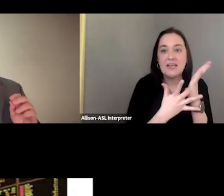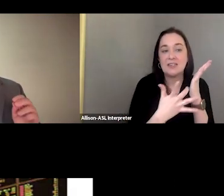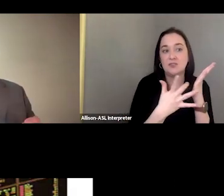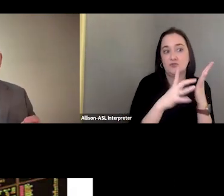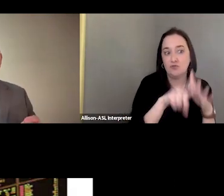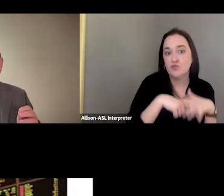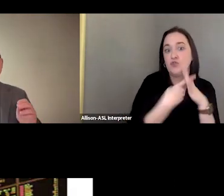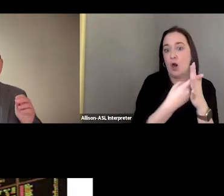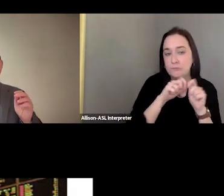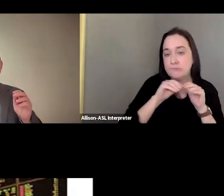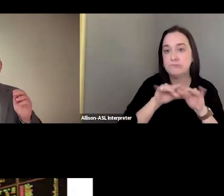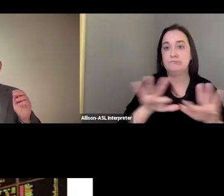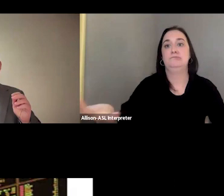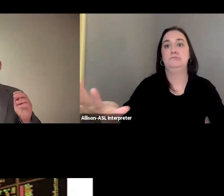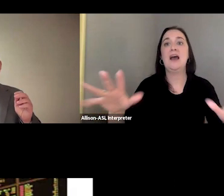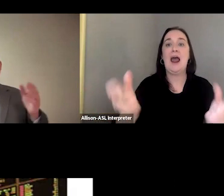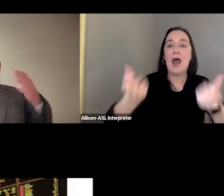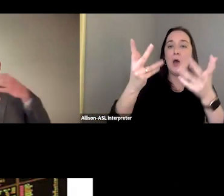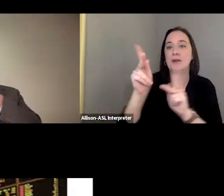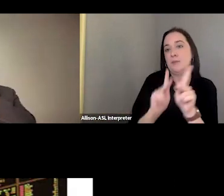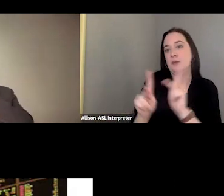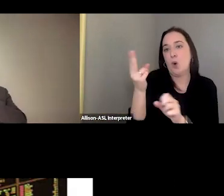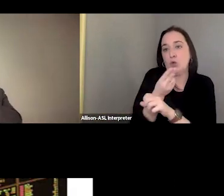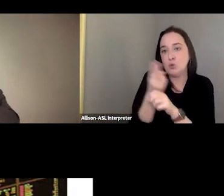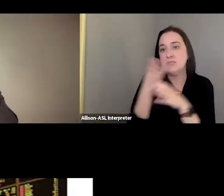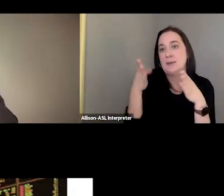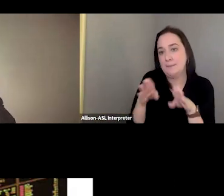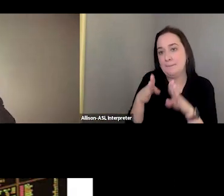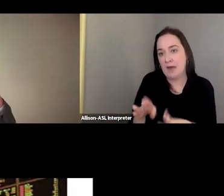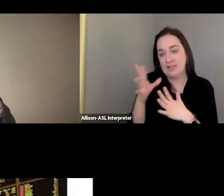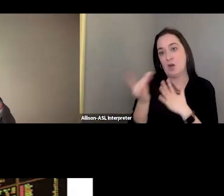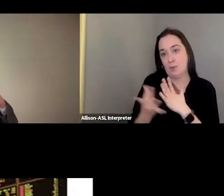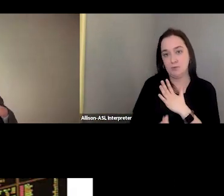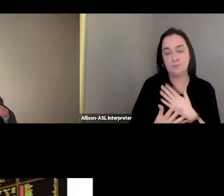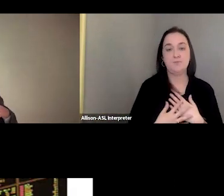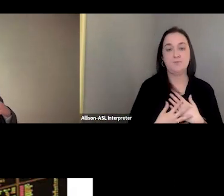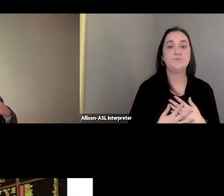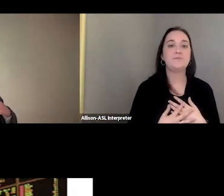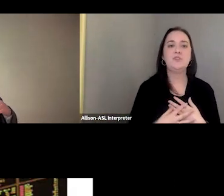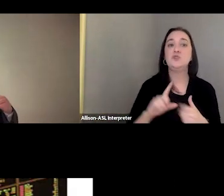that changes the way, I would say older generations, like myself and others used to think about sports betting.